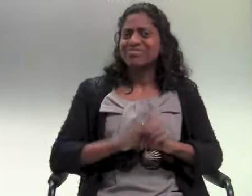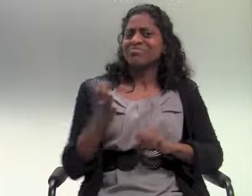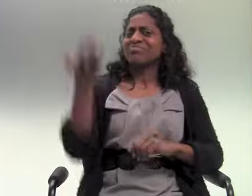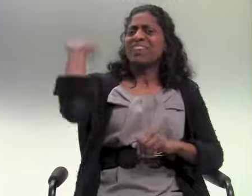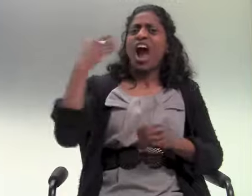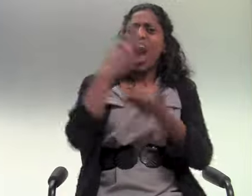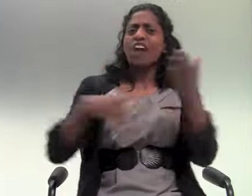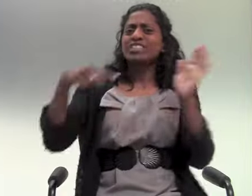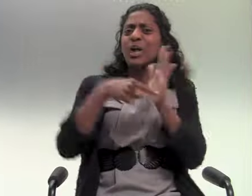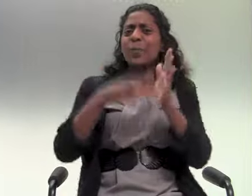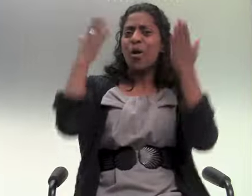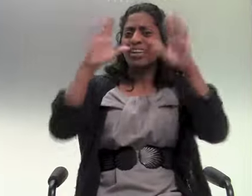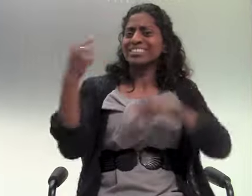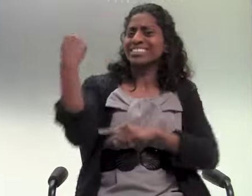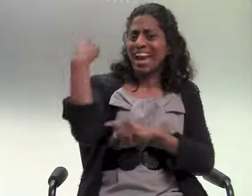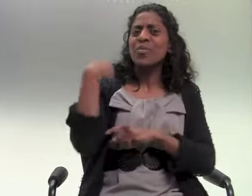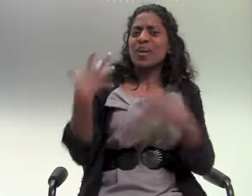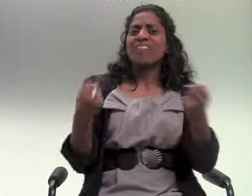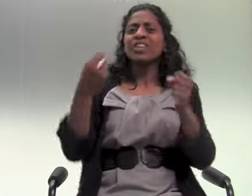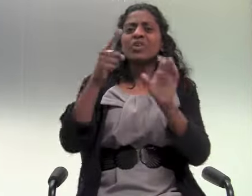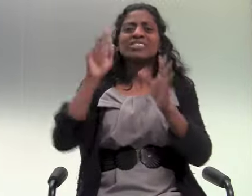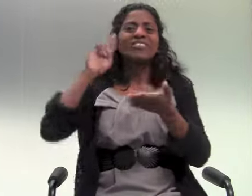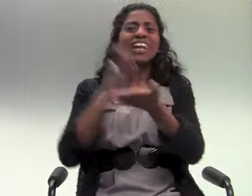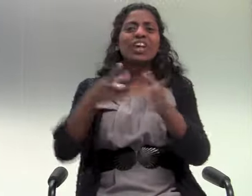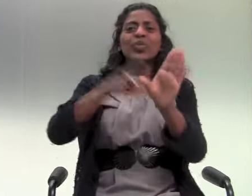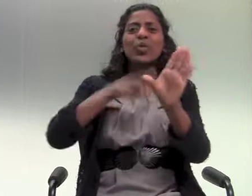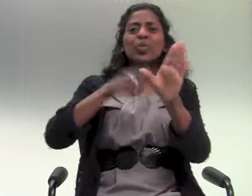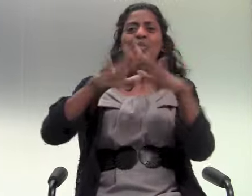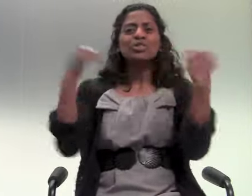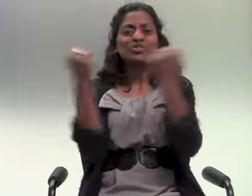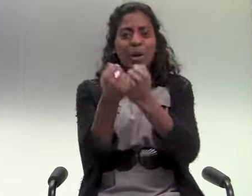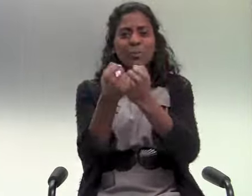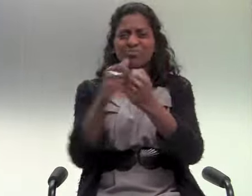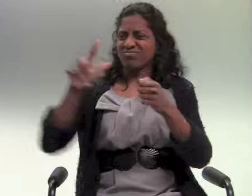During the February half term holidays we hosted the Deafinitely Theatre youth group.